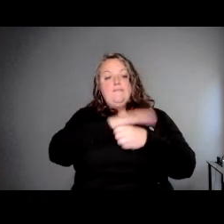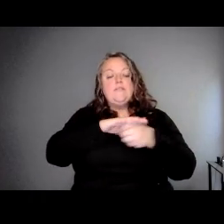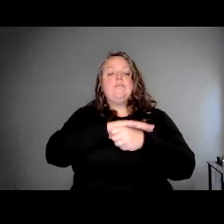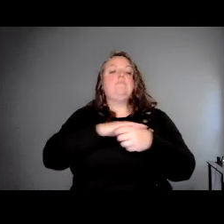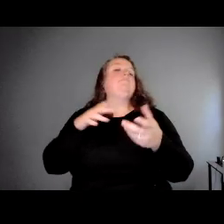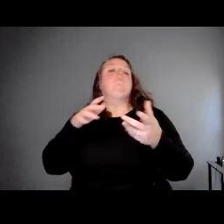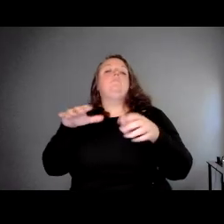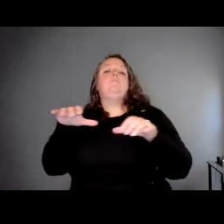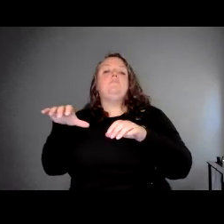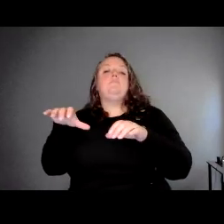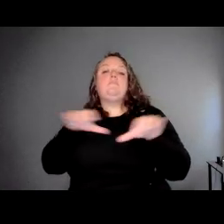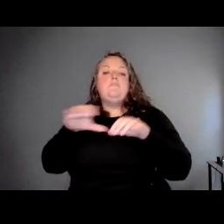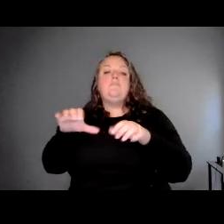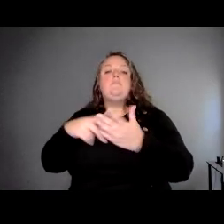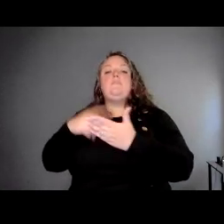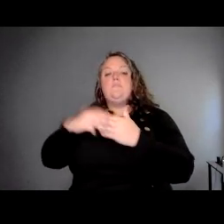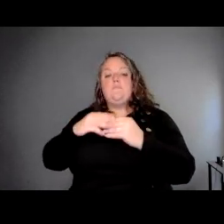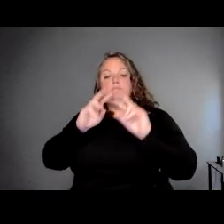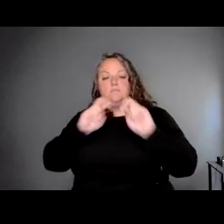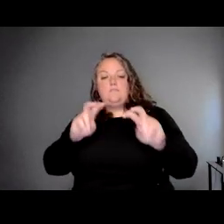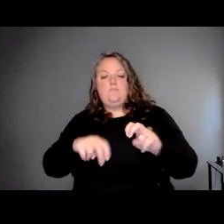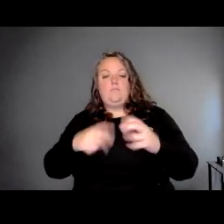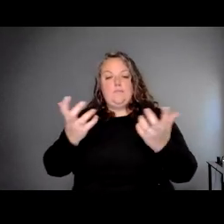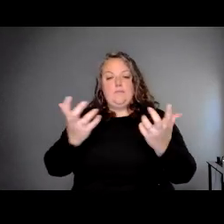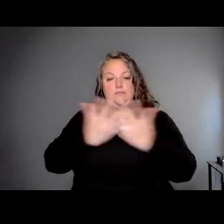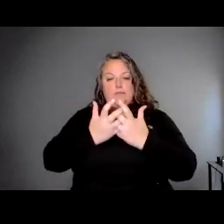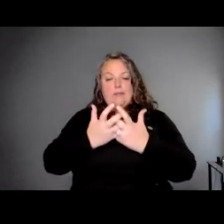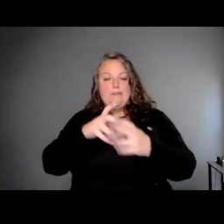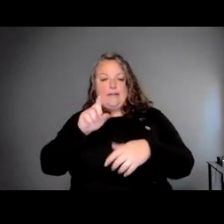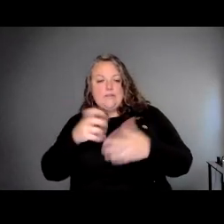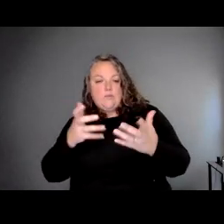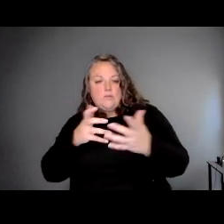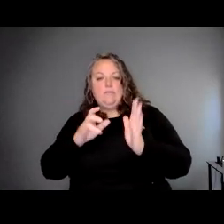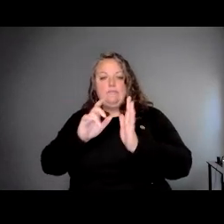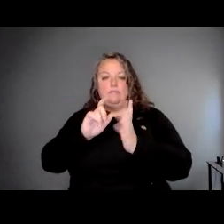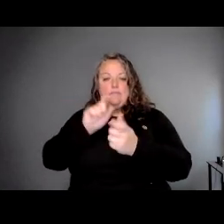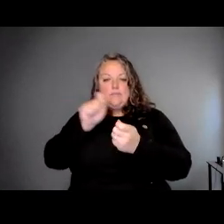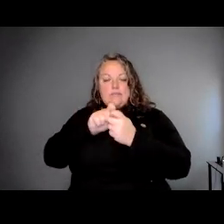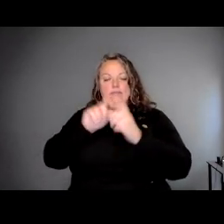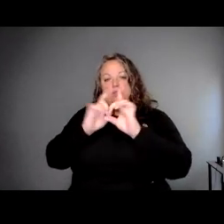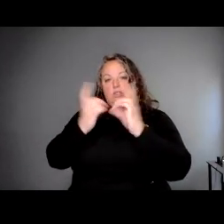to determine compliance needs, identifying those specific departments and programs that